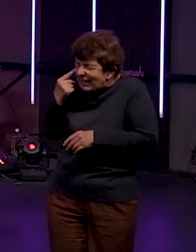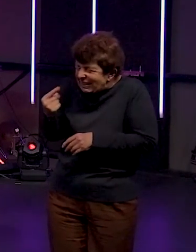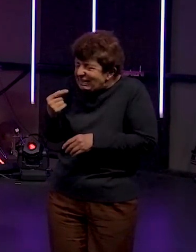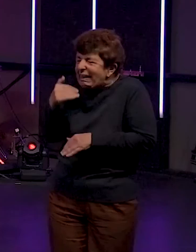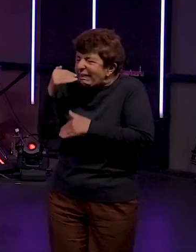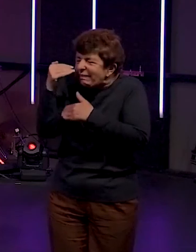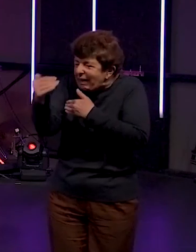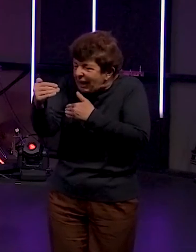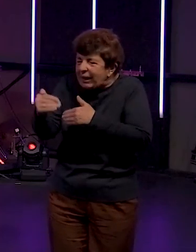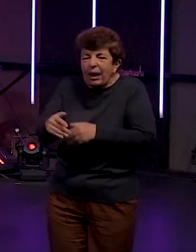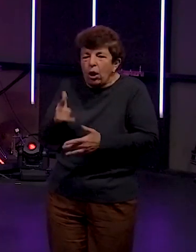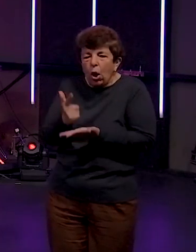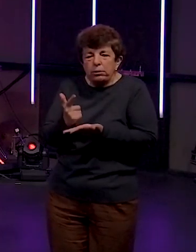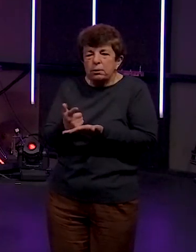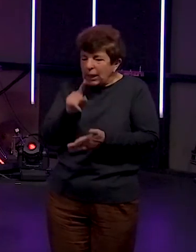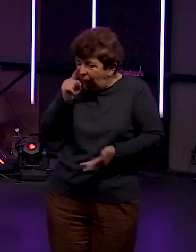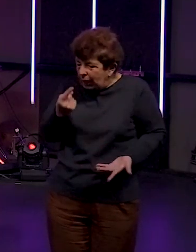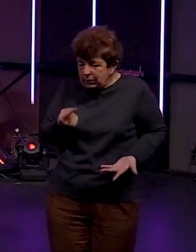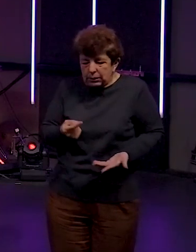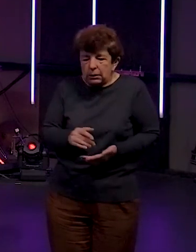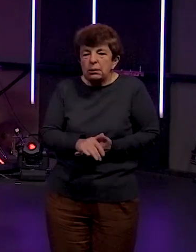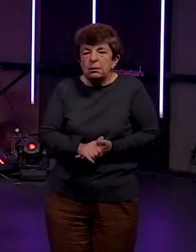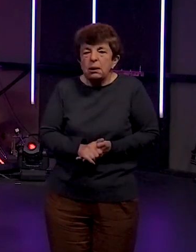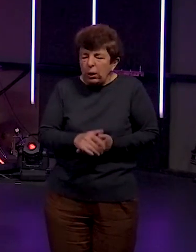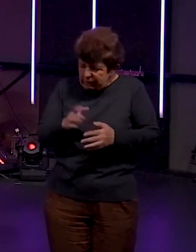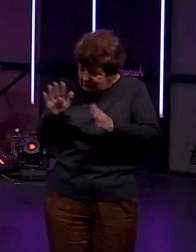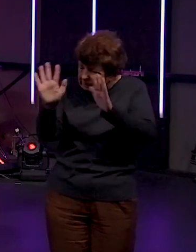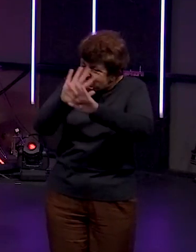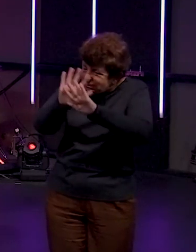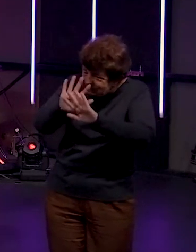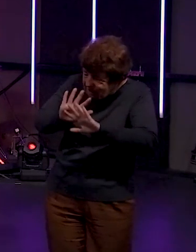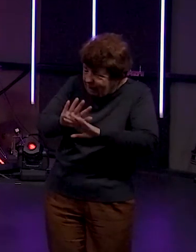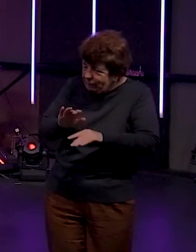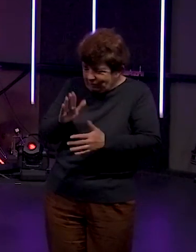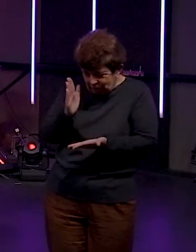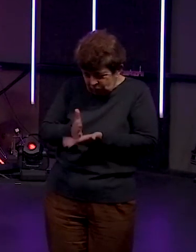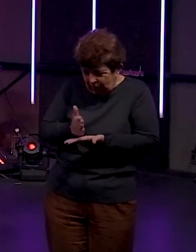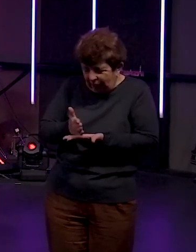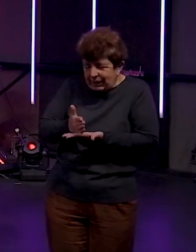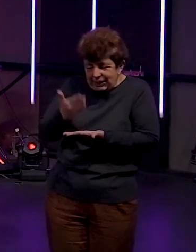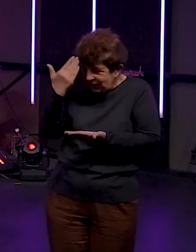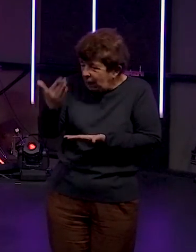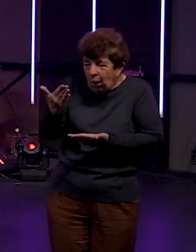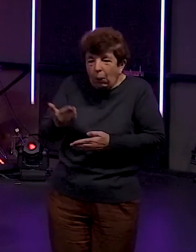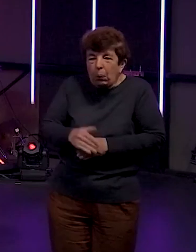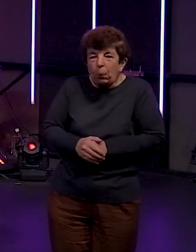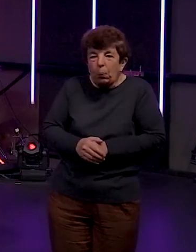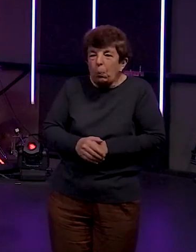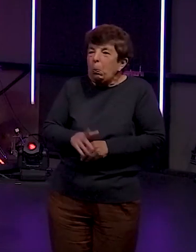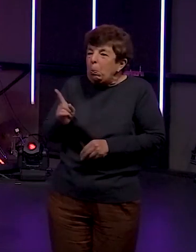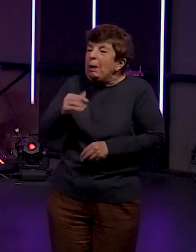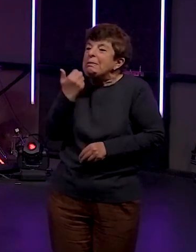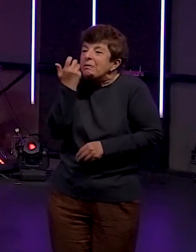ahead. It's dark or it's foggy or we really don't know what lies ahead of us.